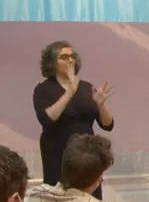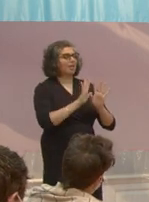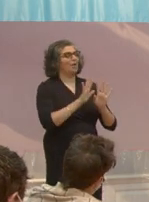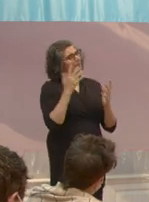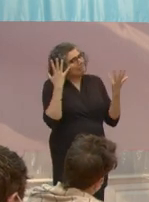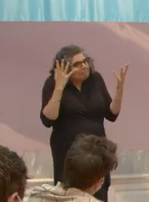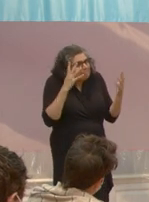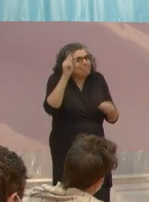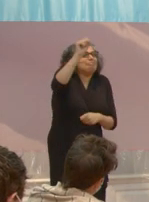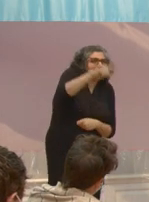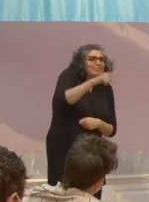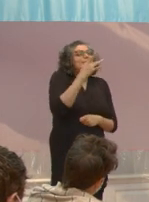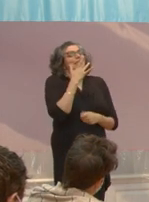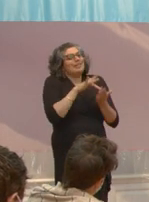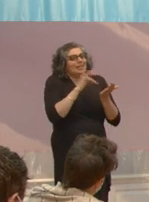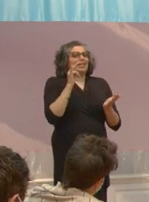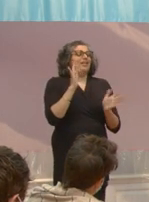granted in these institutions, because there's a long history